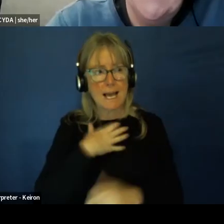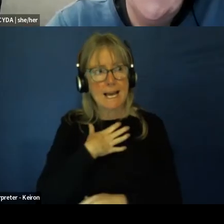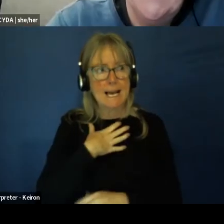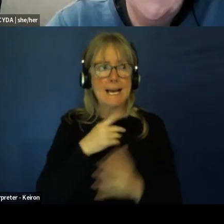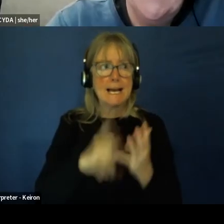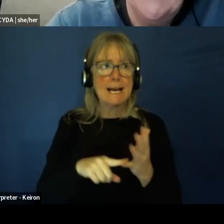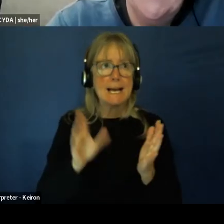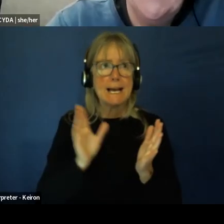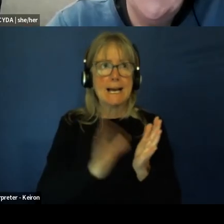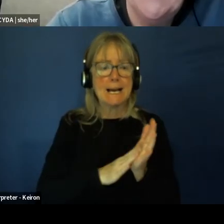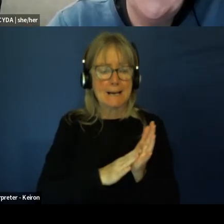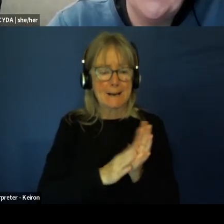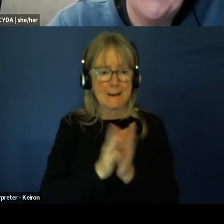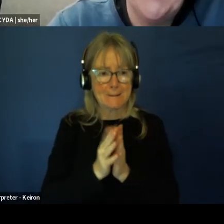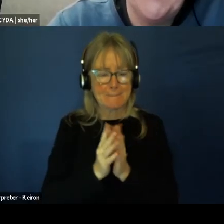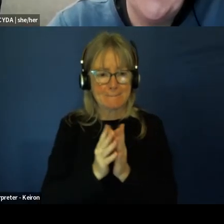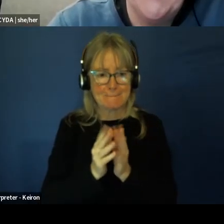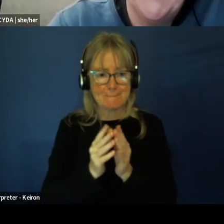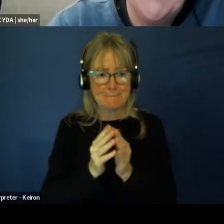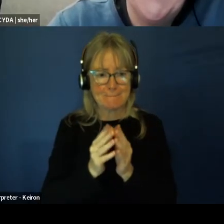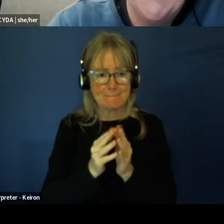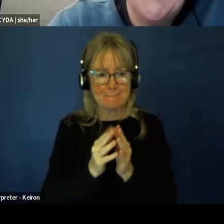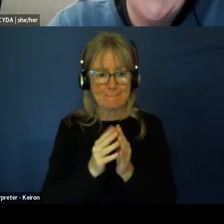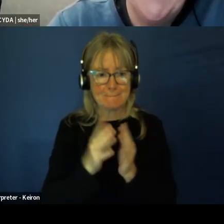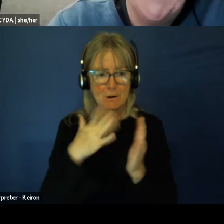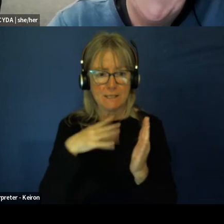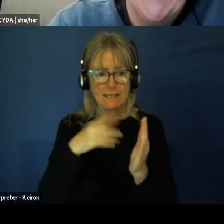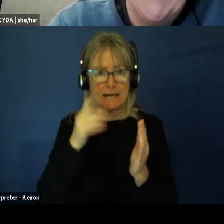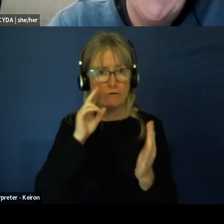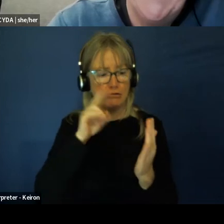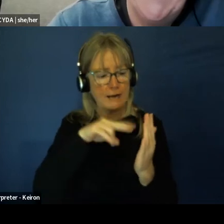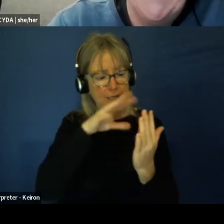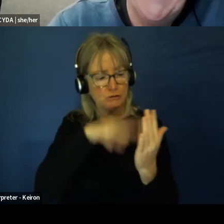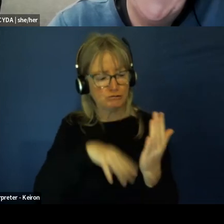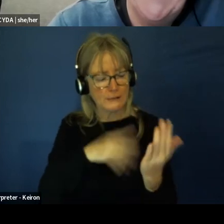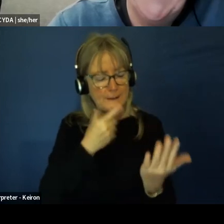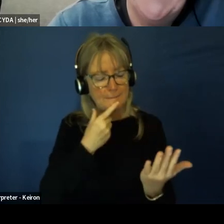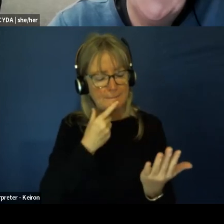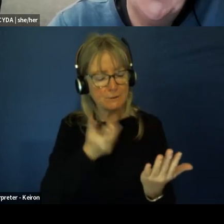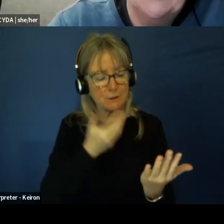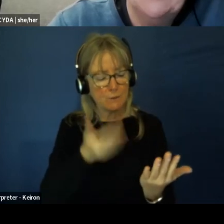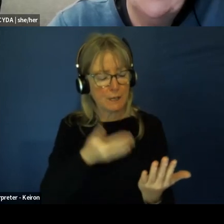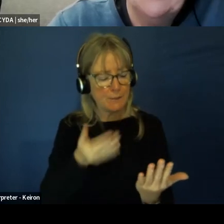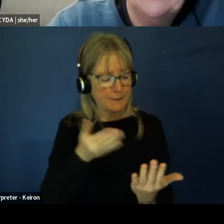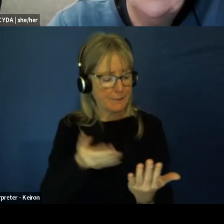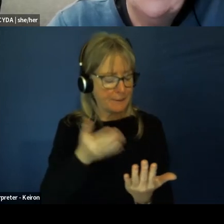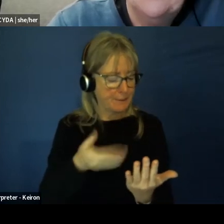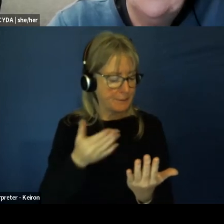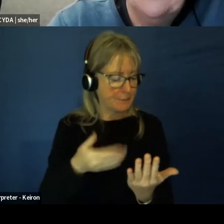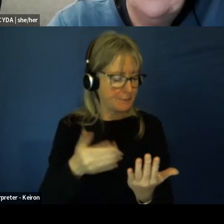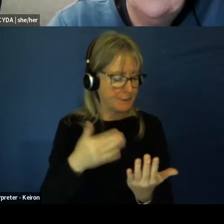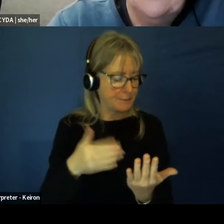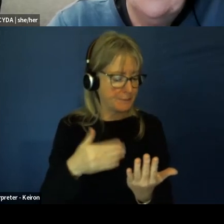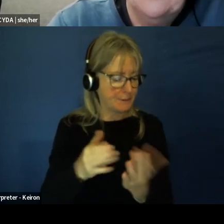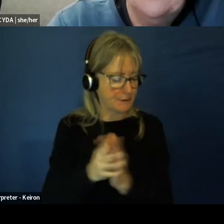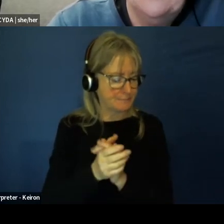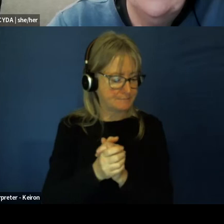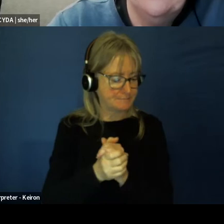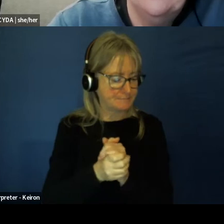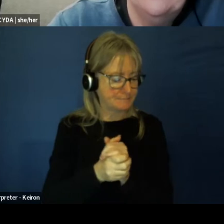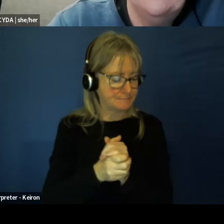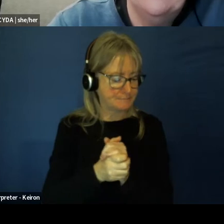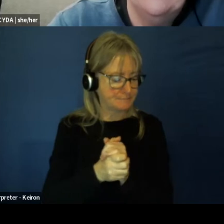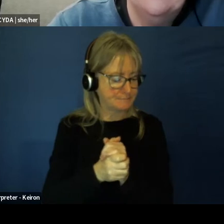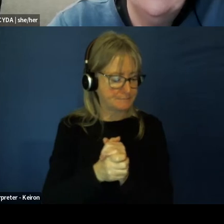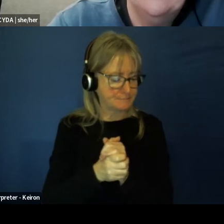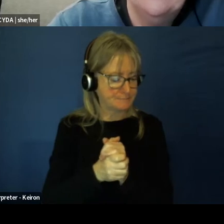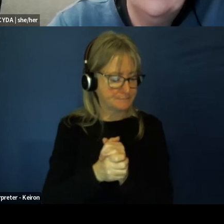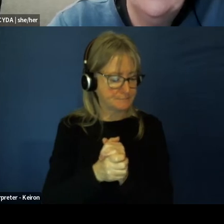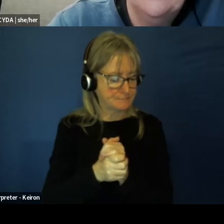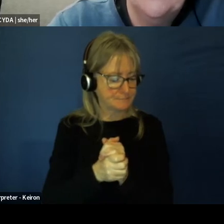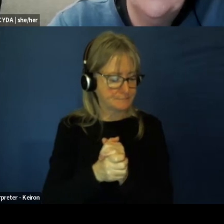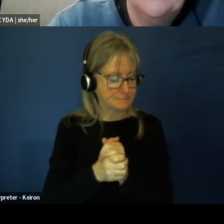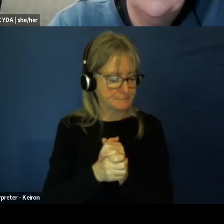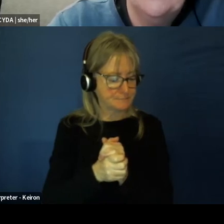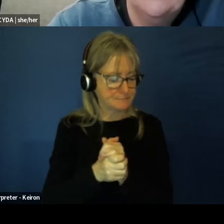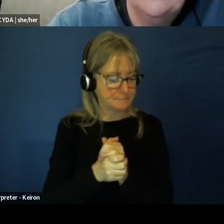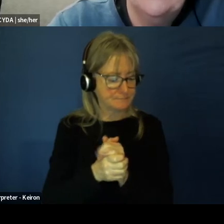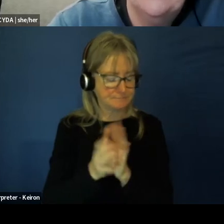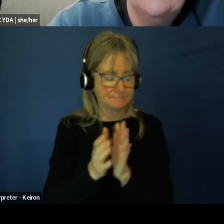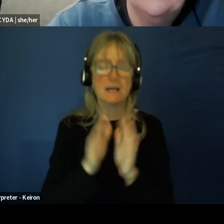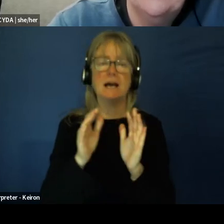let me get my script up.